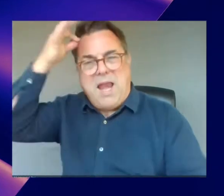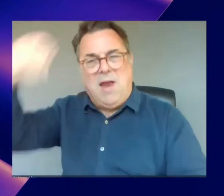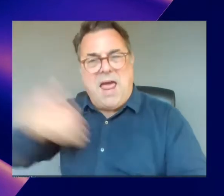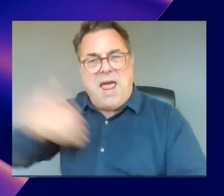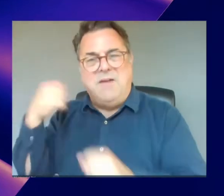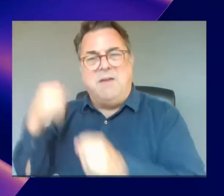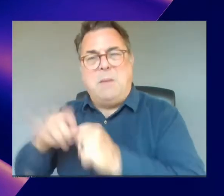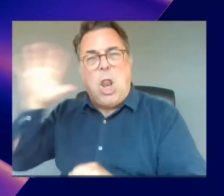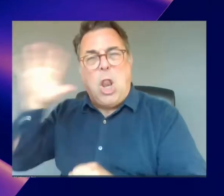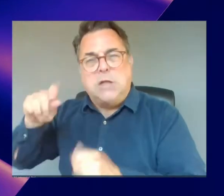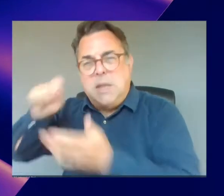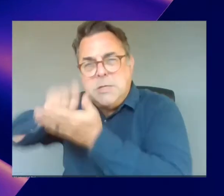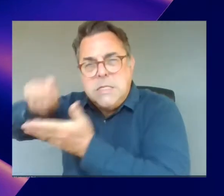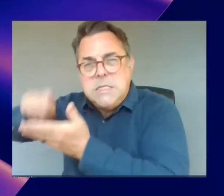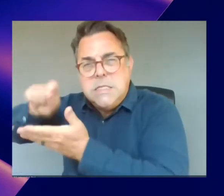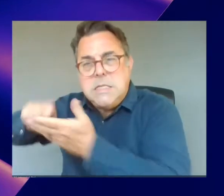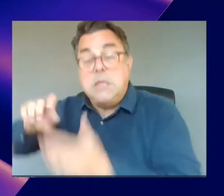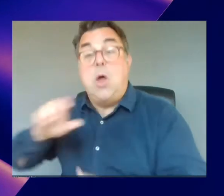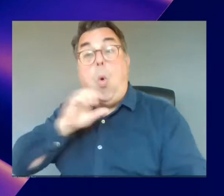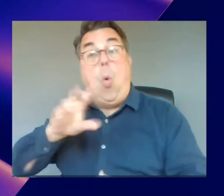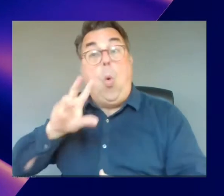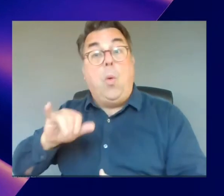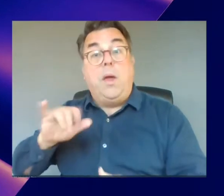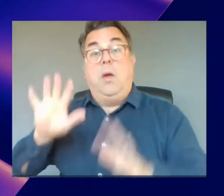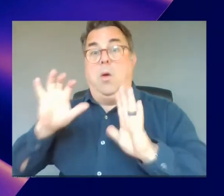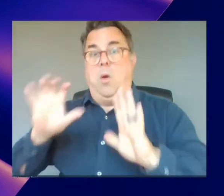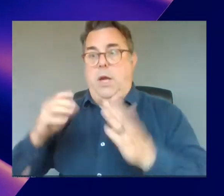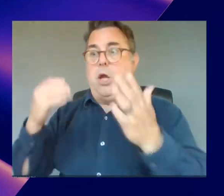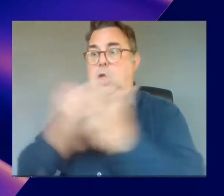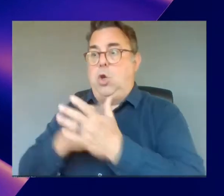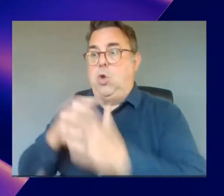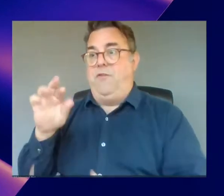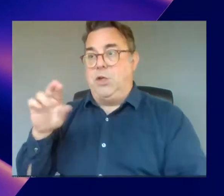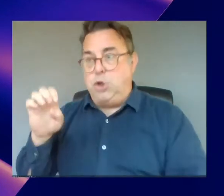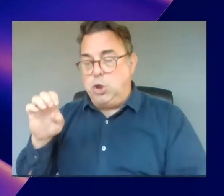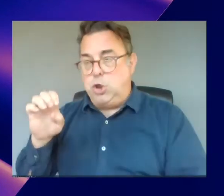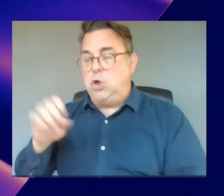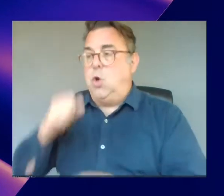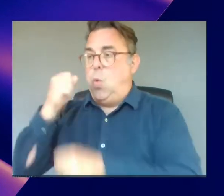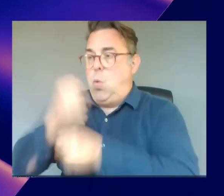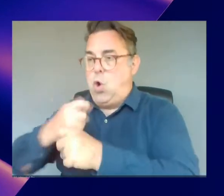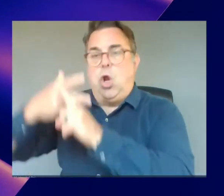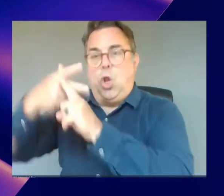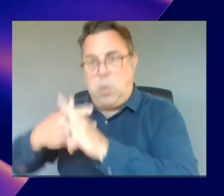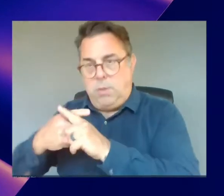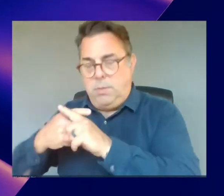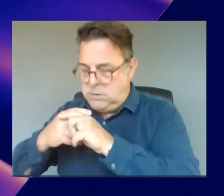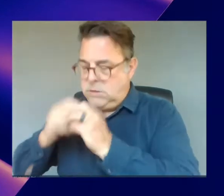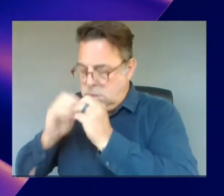The old way was, "Okay, we're gonna release a new feature. We're gonna work on it for three months and then launch day's coming up